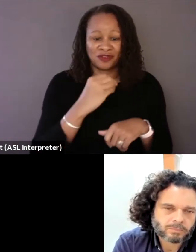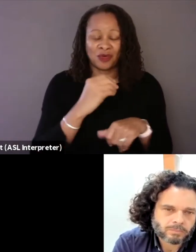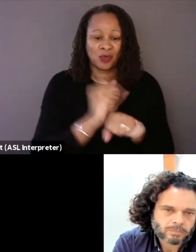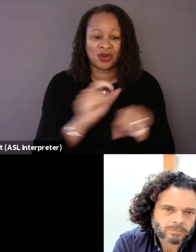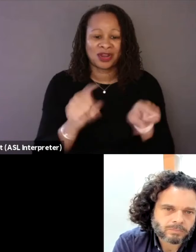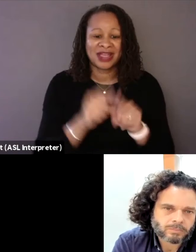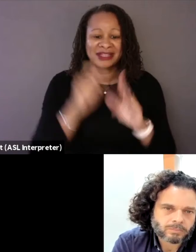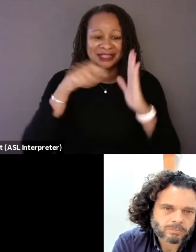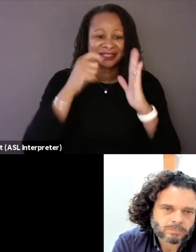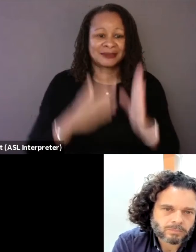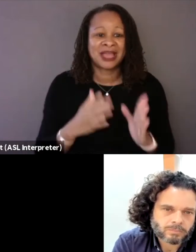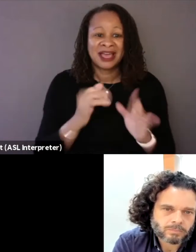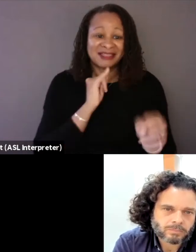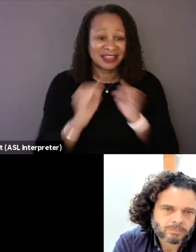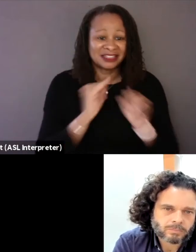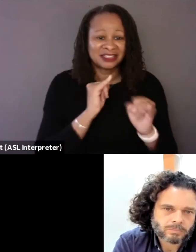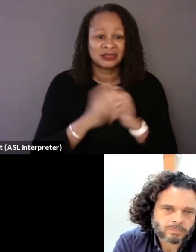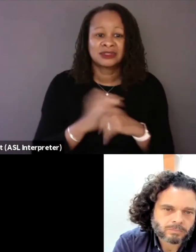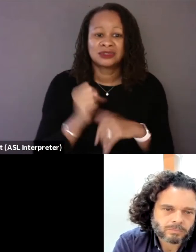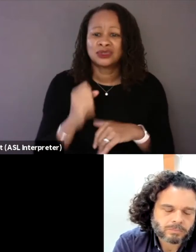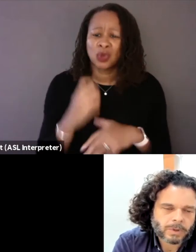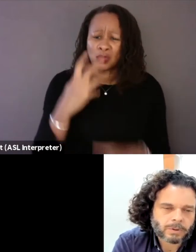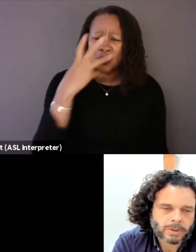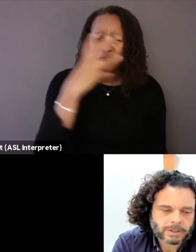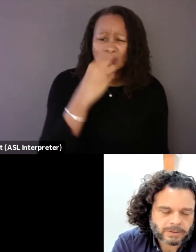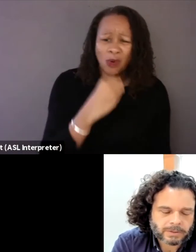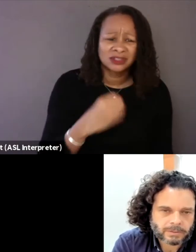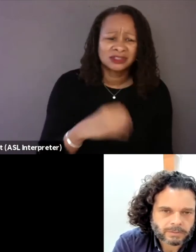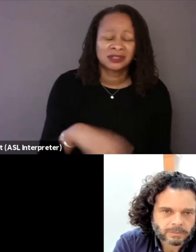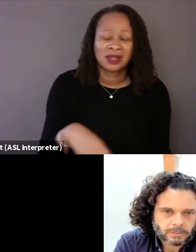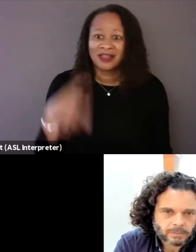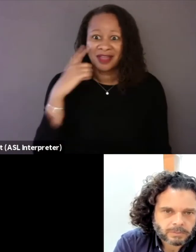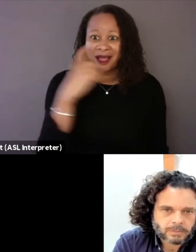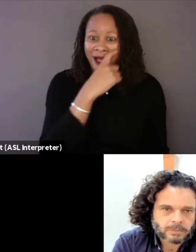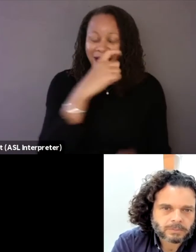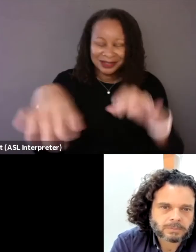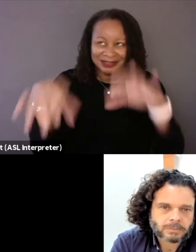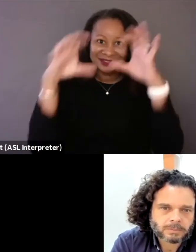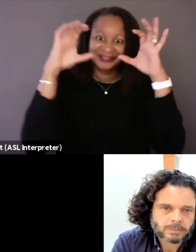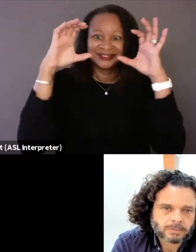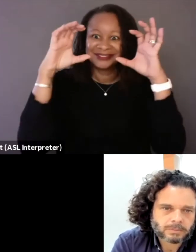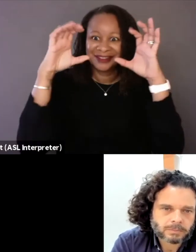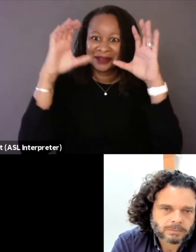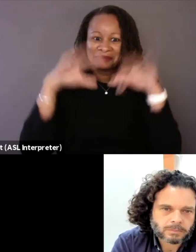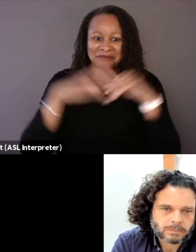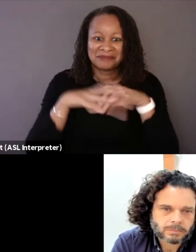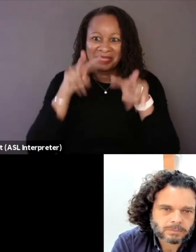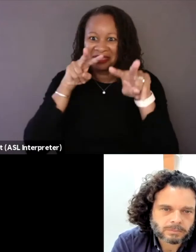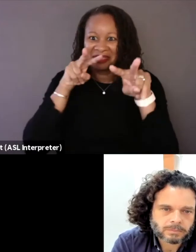The interviews are, are so gorgeous and like, just, their eyes are all so hypnotically magnetic.